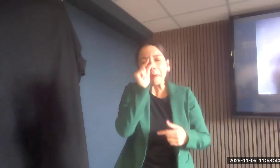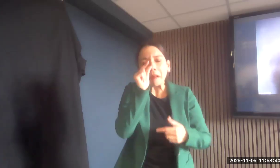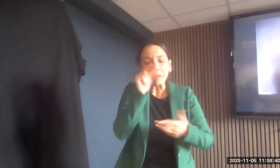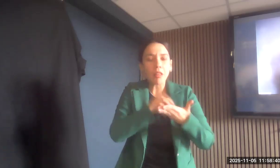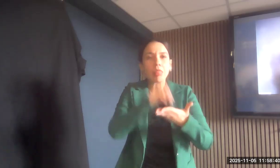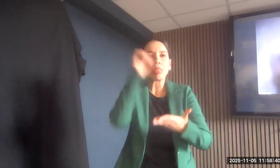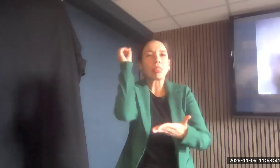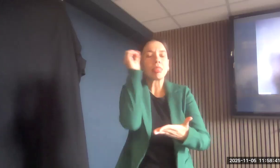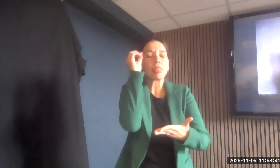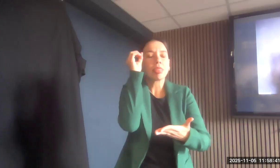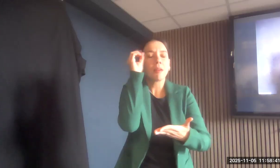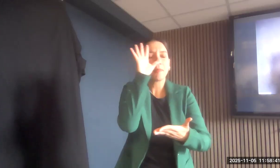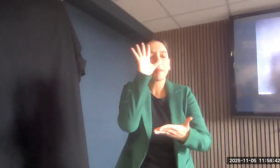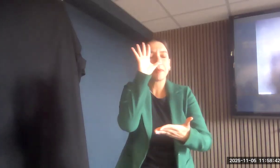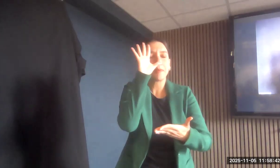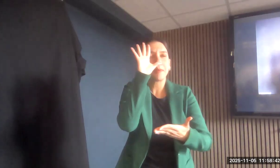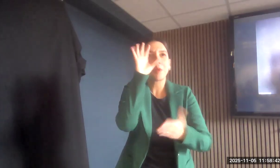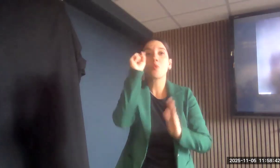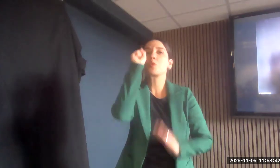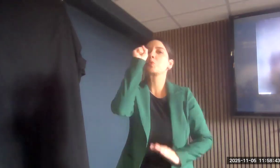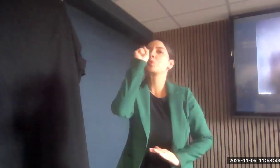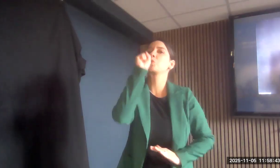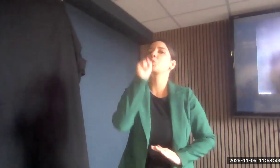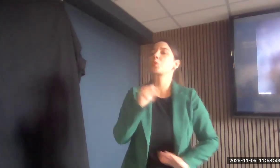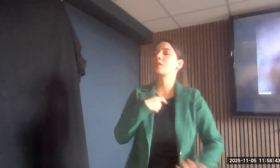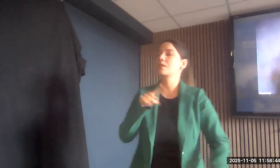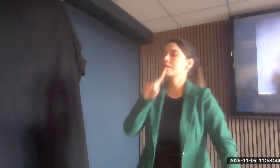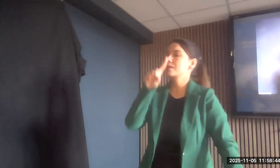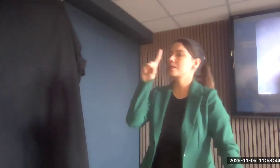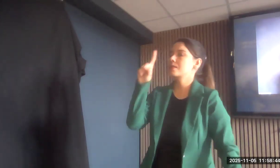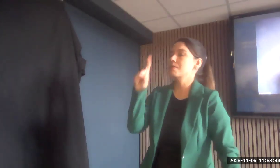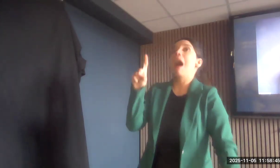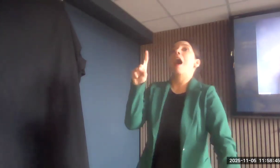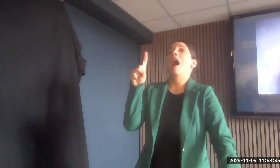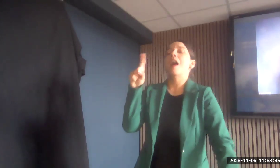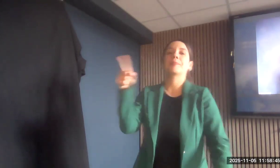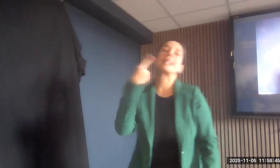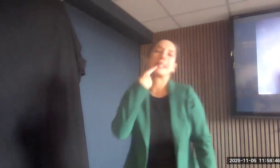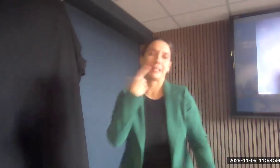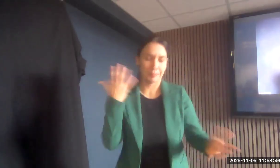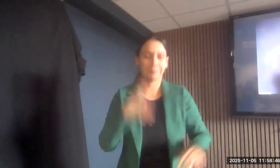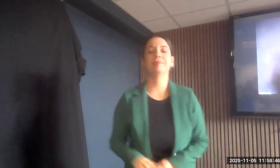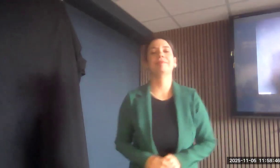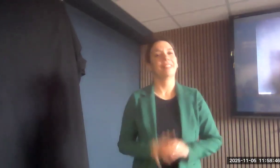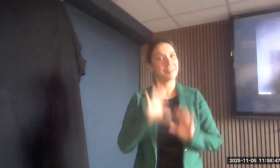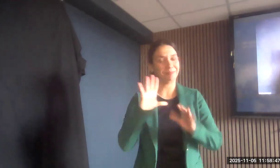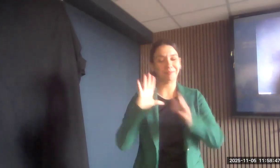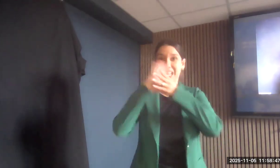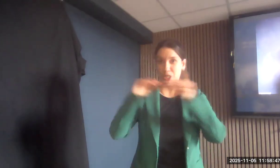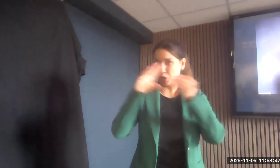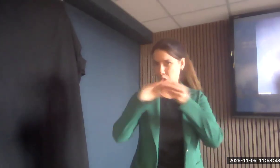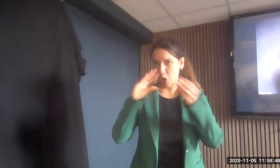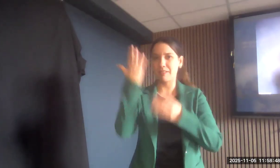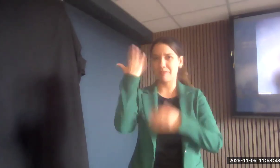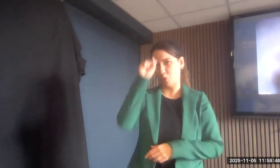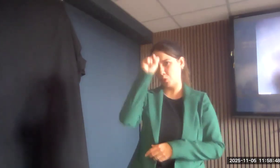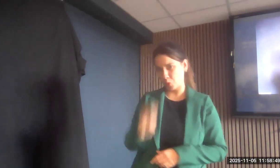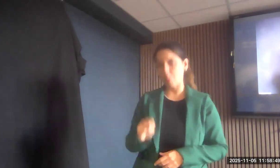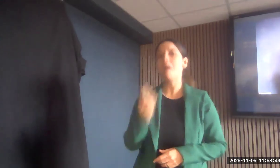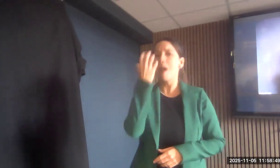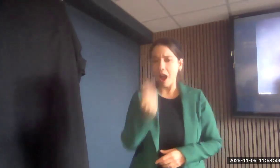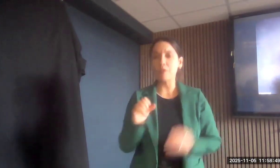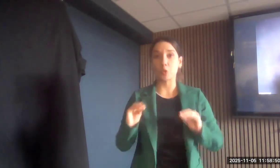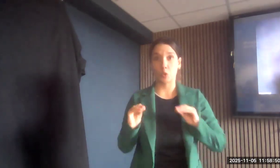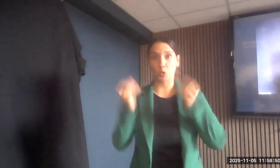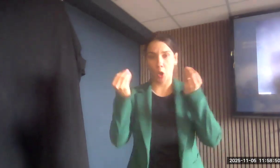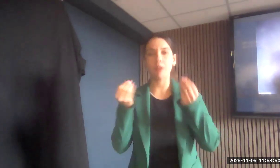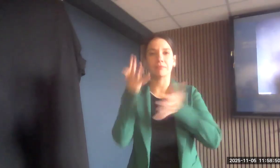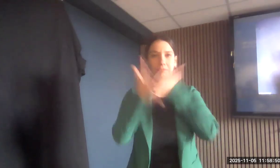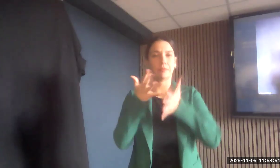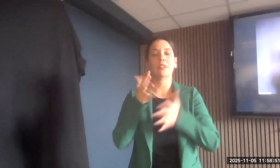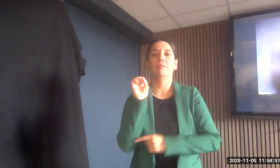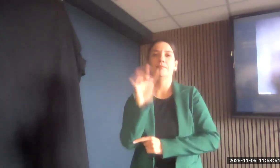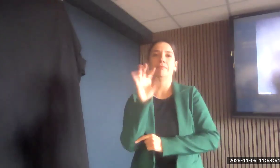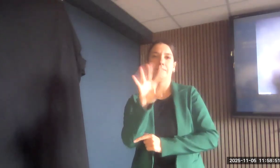And actually, it was only then when I thought about asking people from different regions, so there's a story from the south.